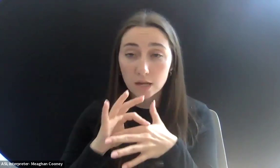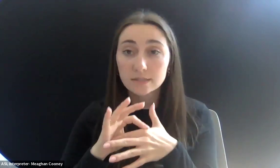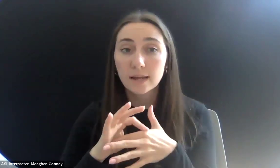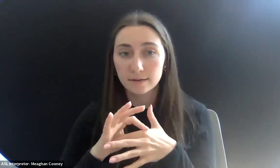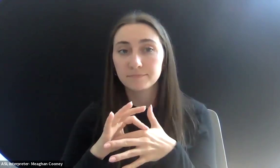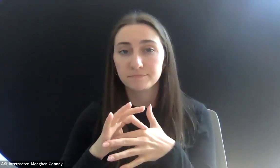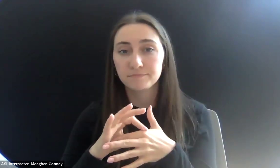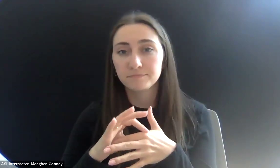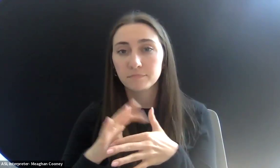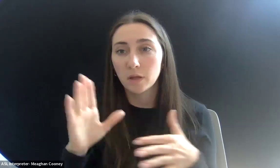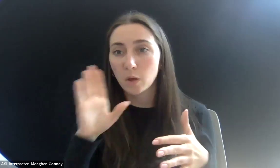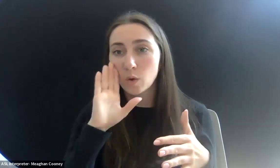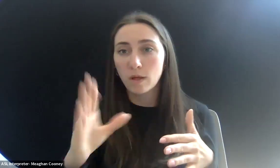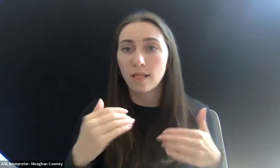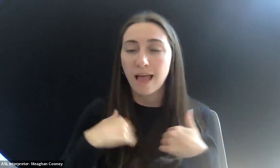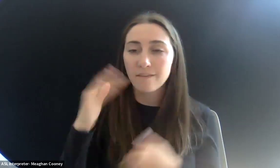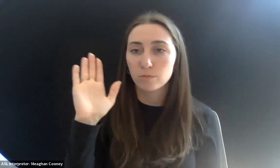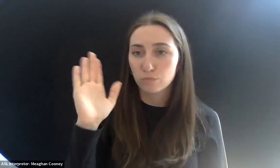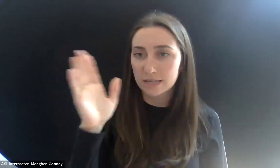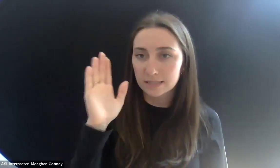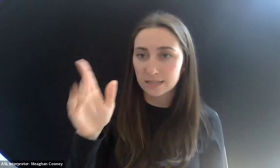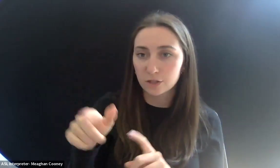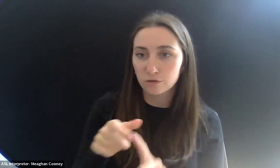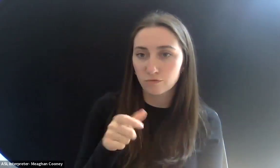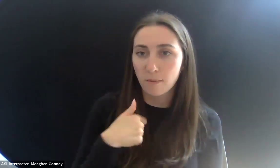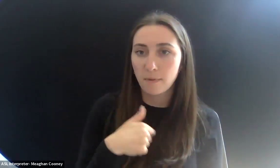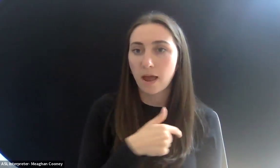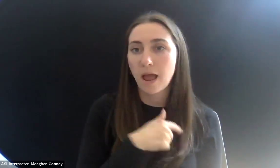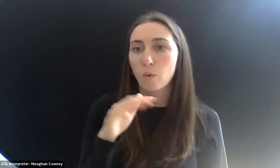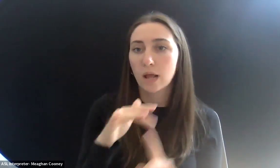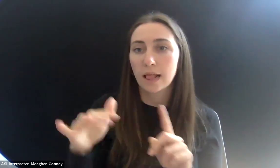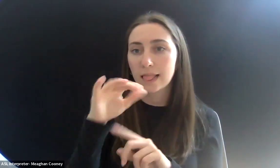presentation from one of our climate scientists on the EEA